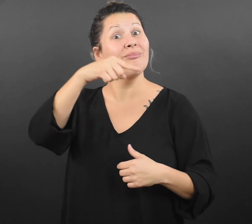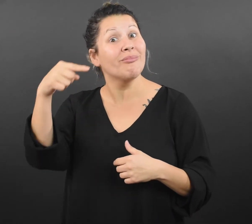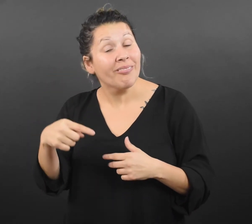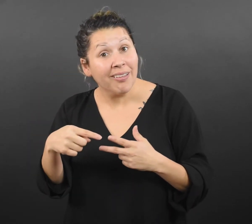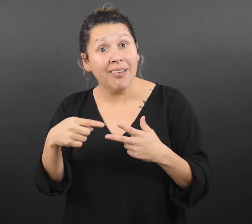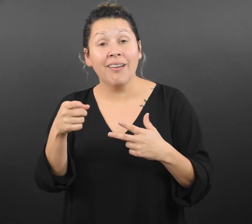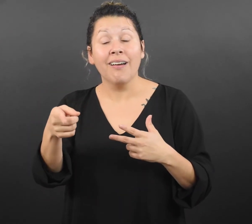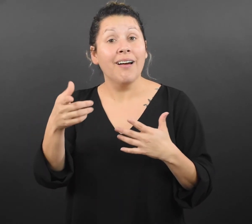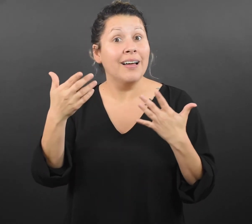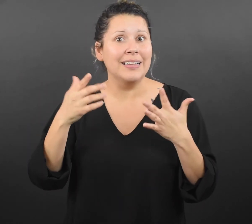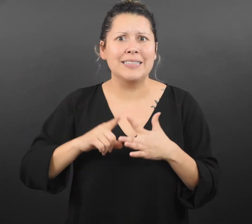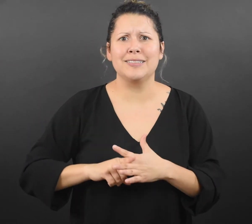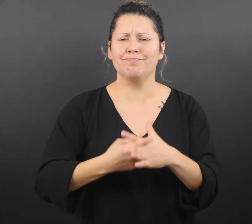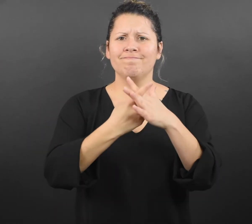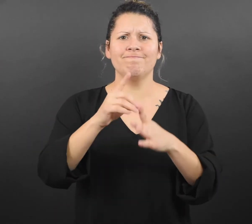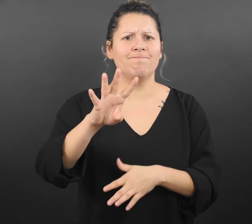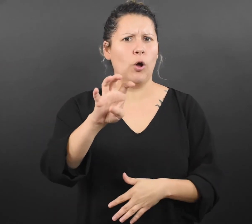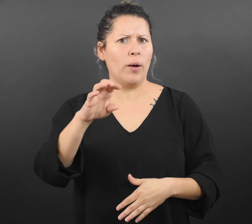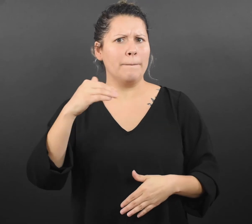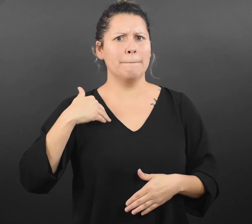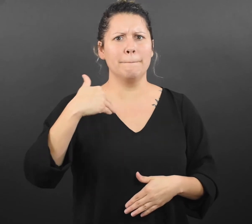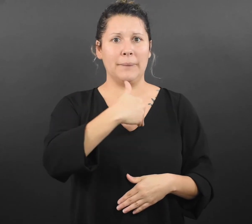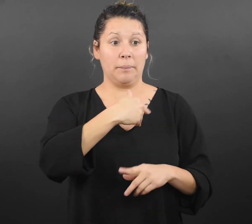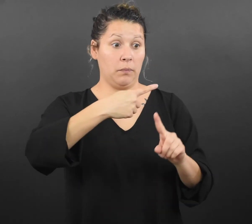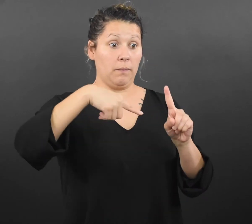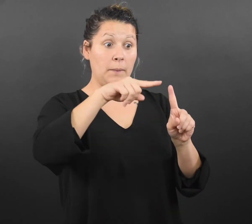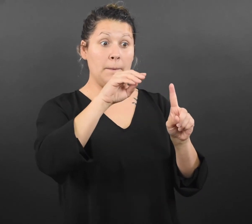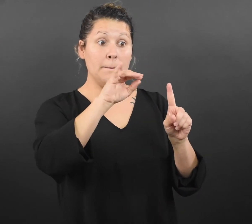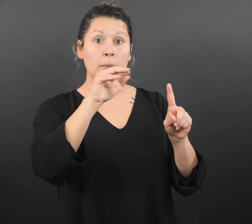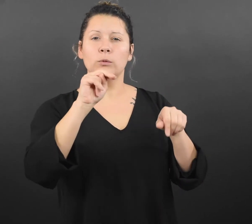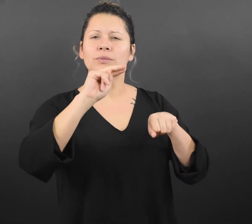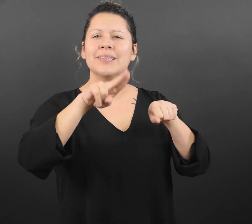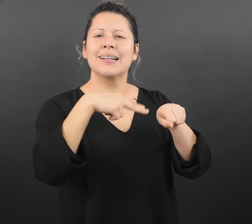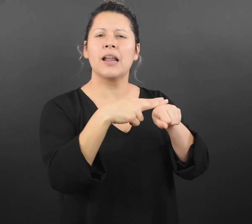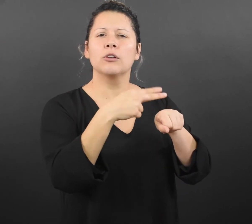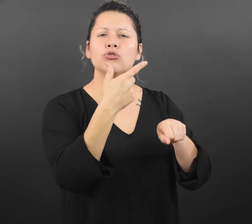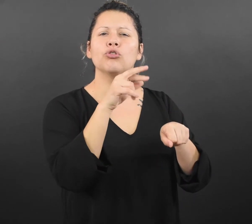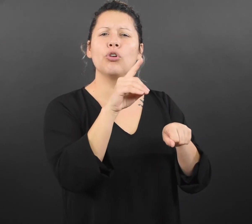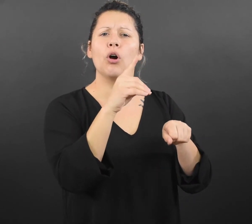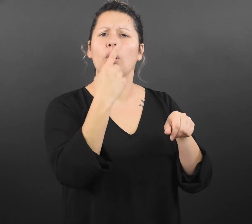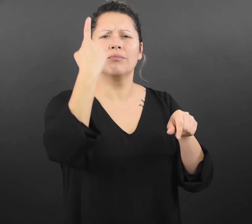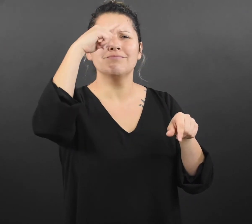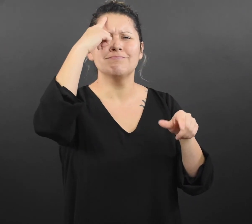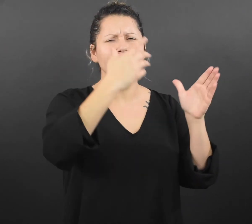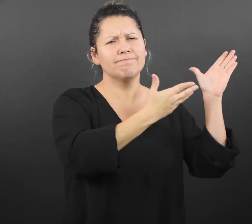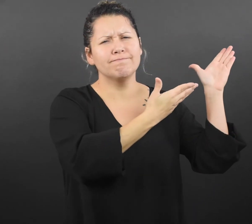● Activated 400 members of the Minnesota National Guard to serve as a skilled-nursing